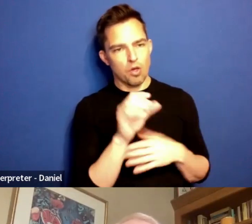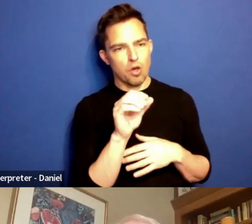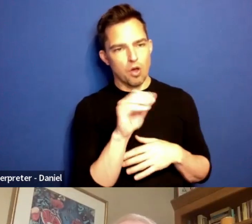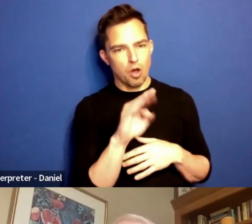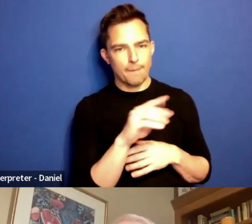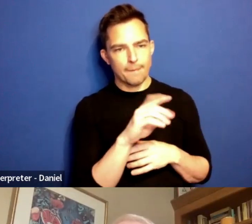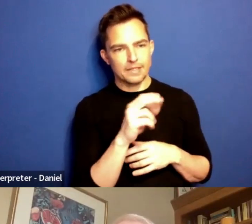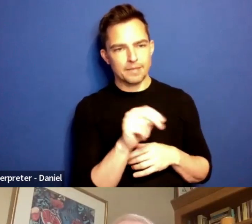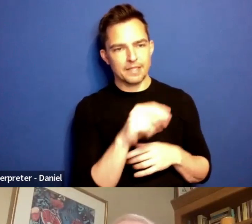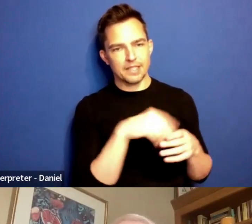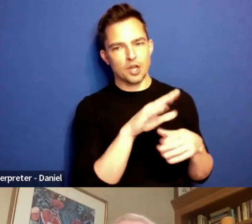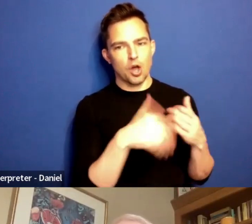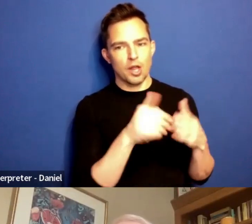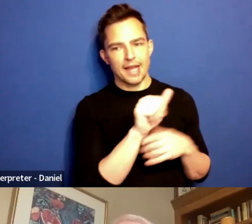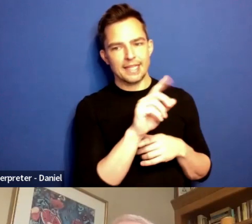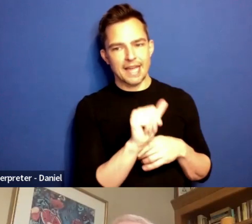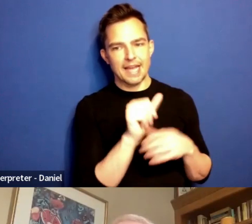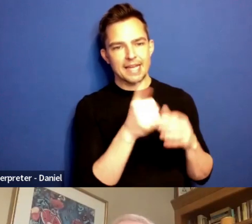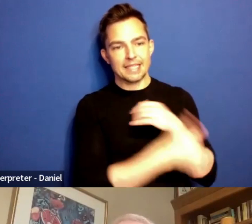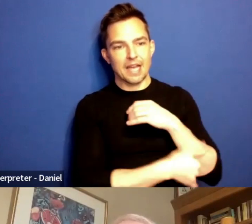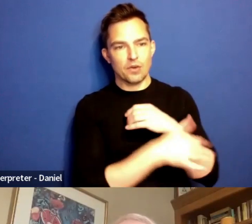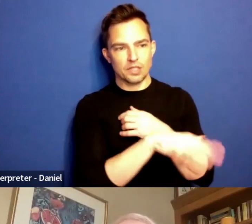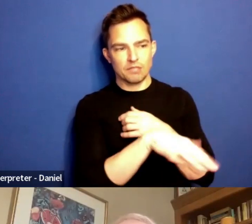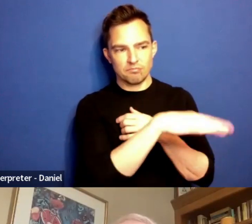counties to be able to understand what brain injury is.